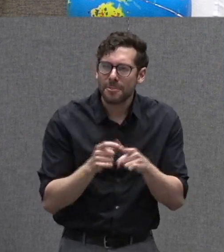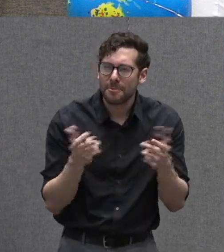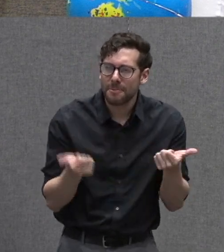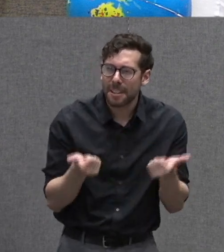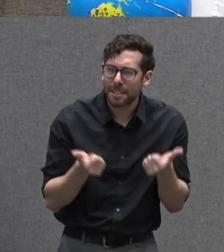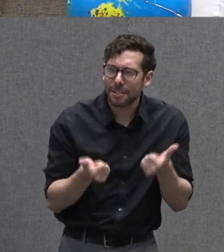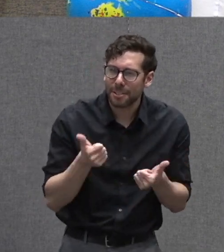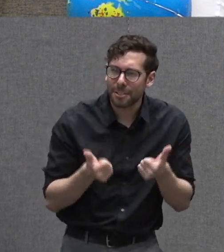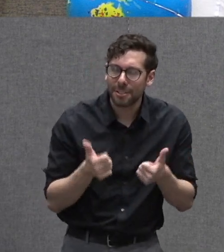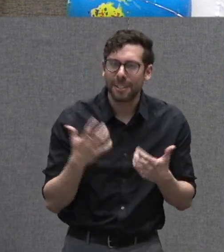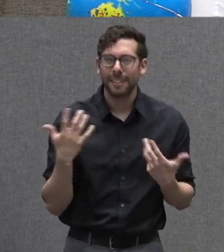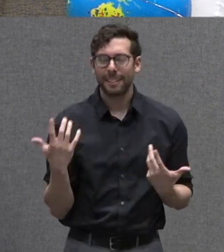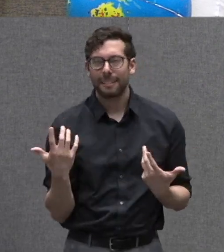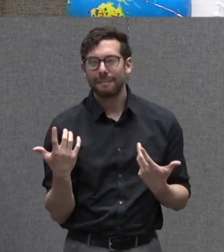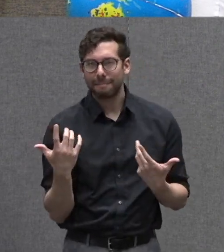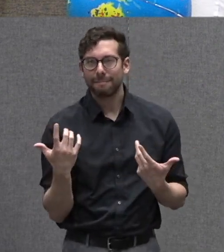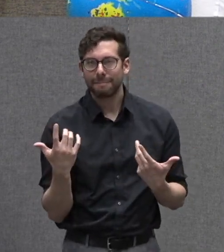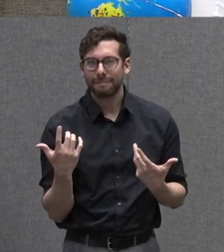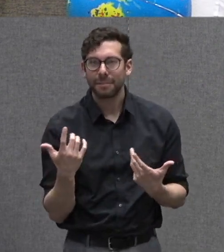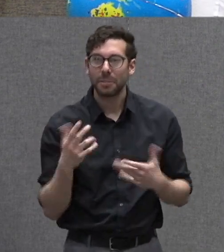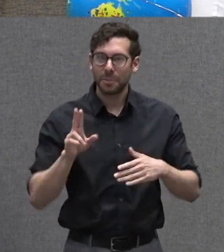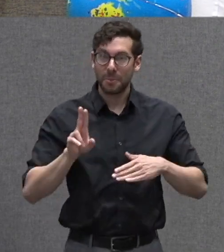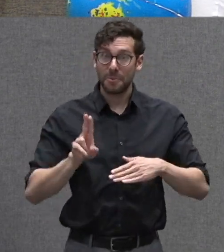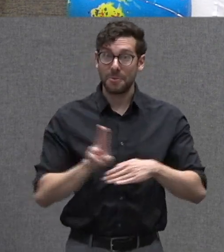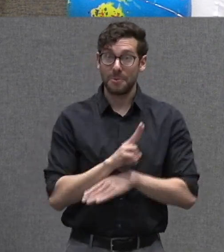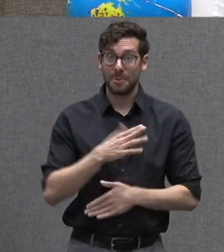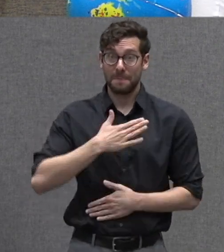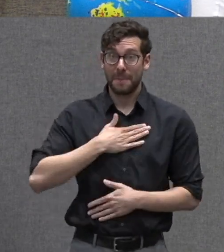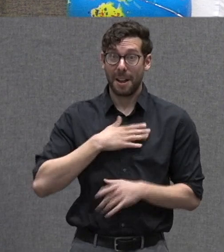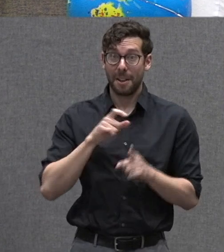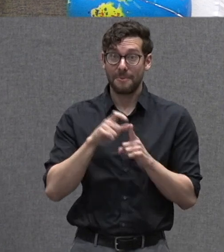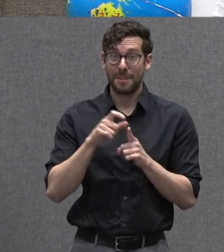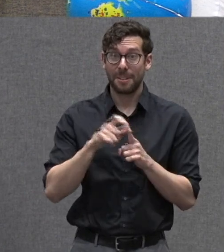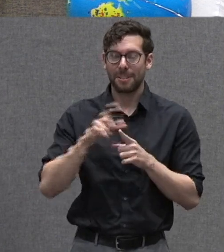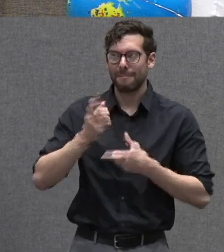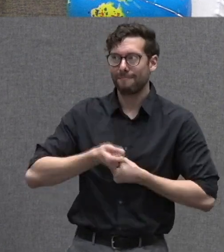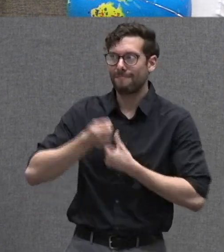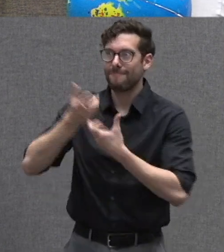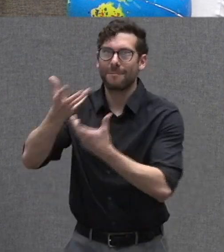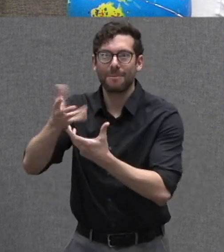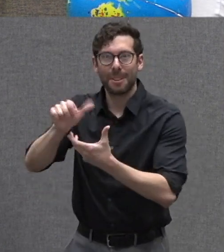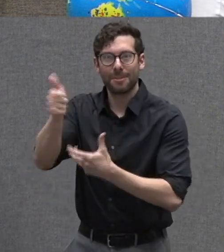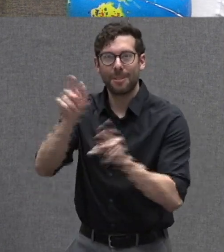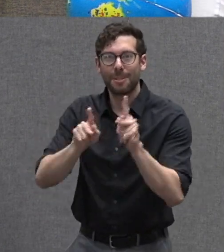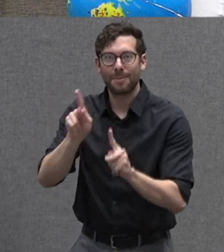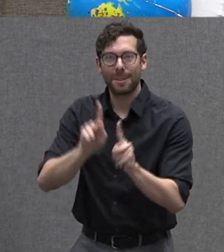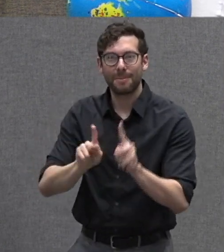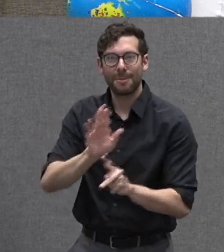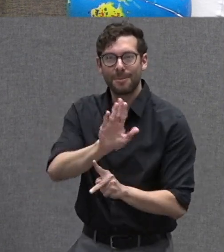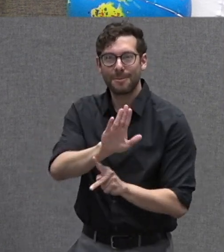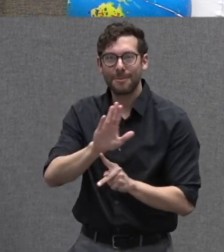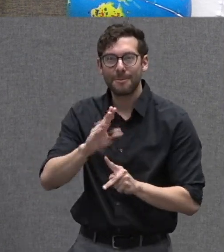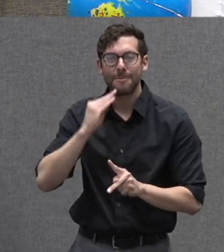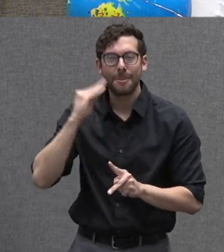and share them with people at your house and surprise them with language that they've never heard you say before?